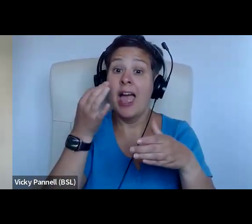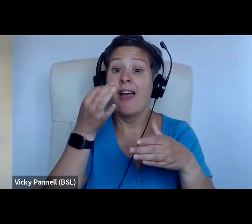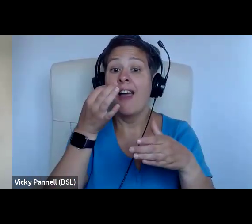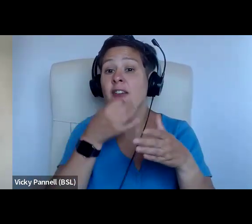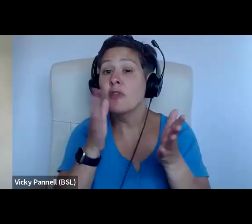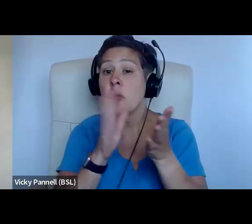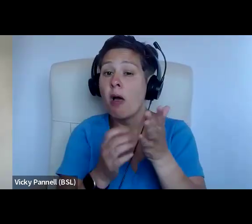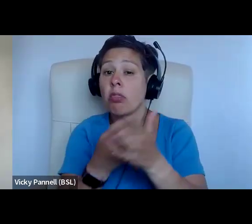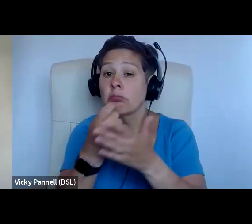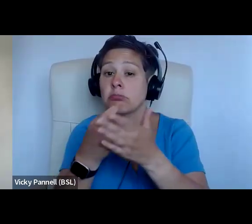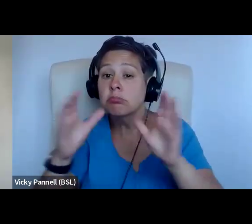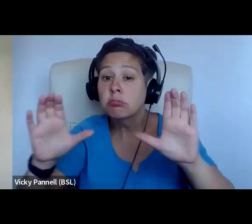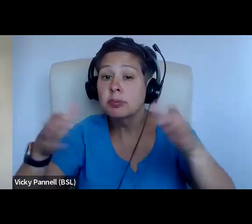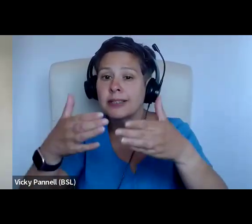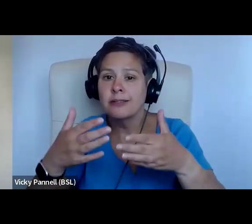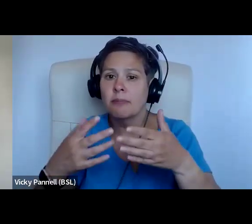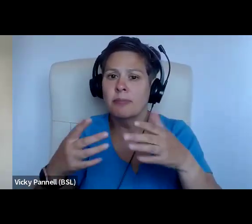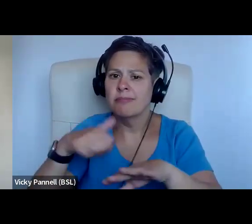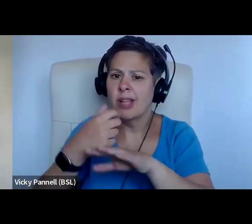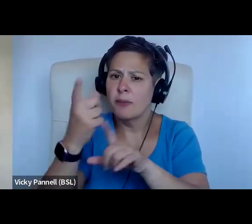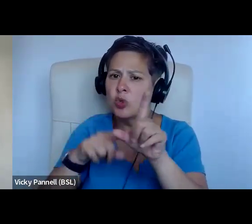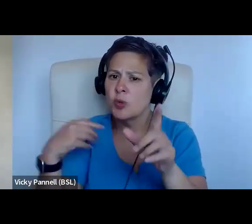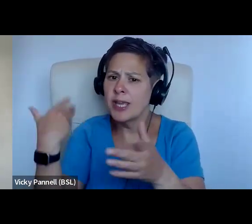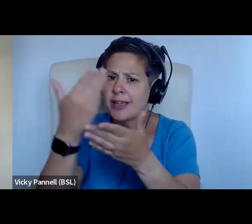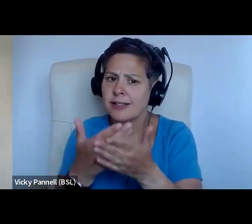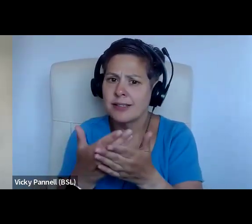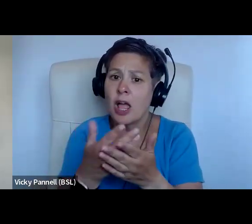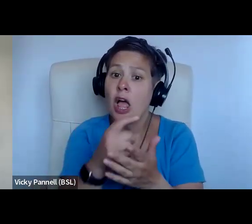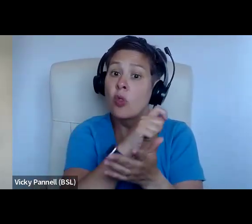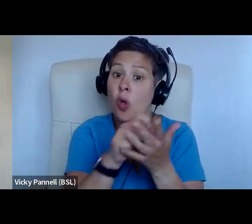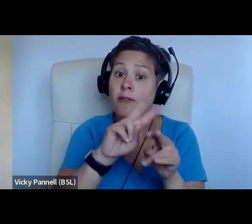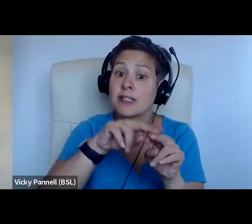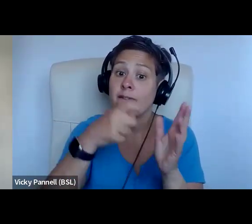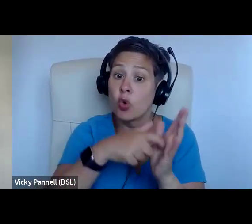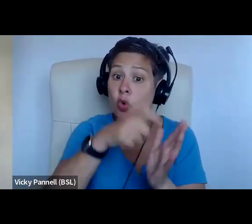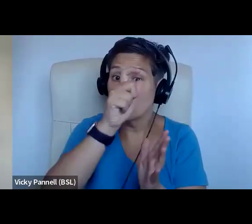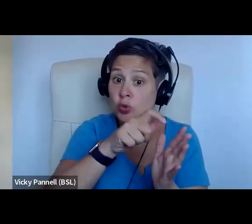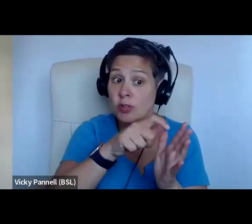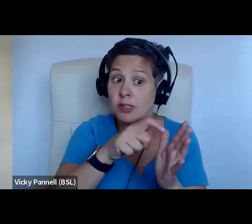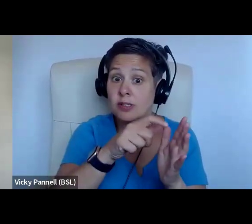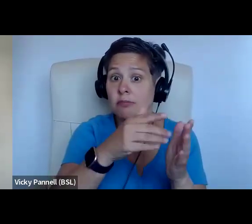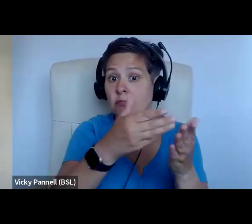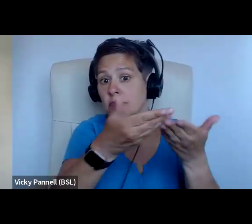the findings they've had, and we're able to give our insights around it similarly